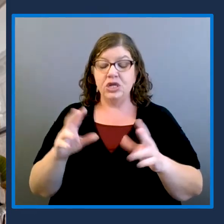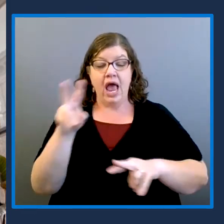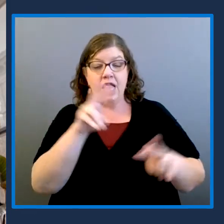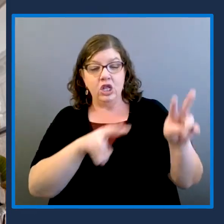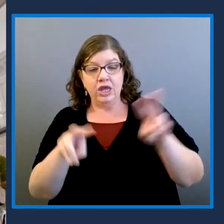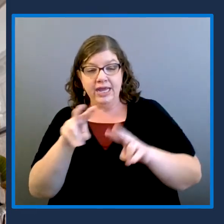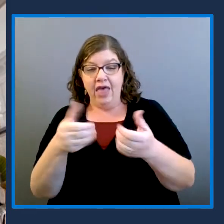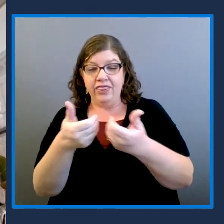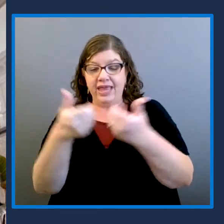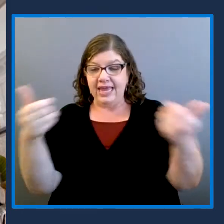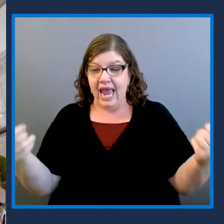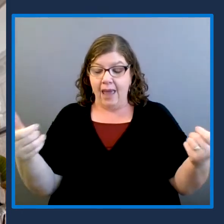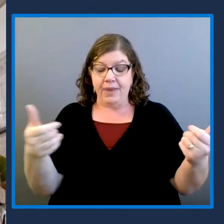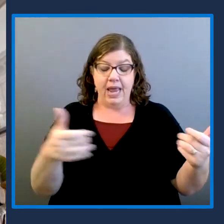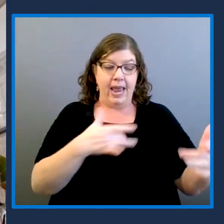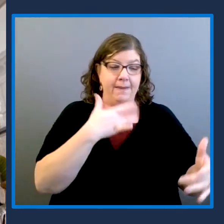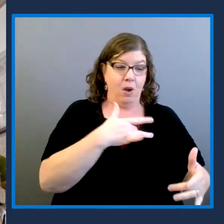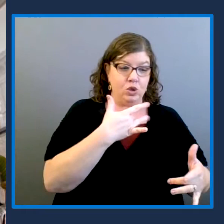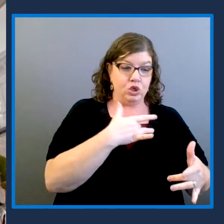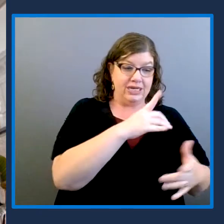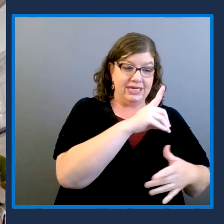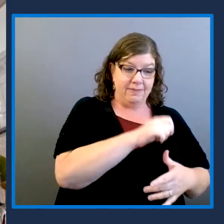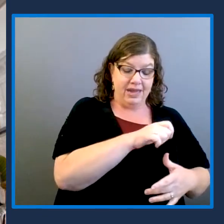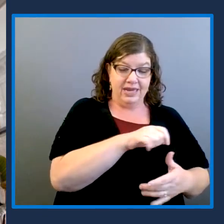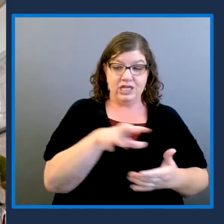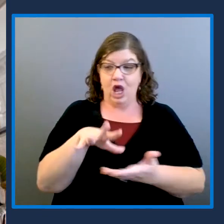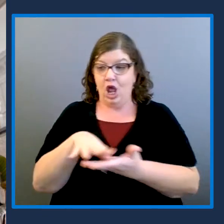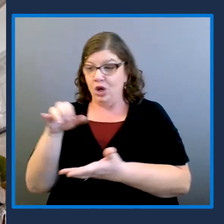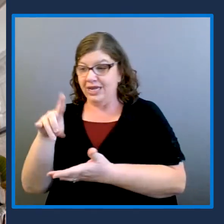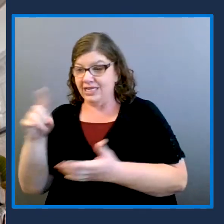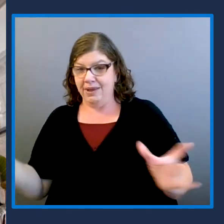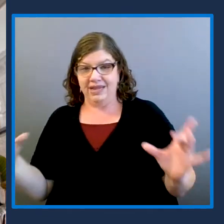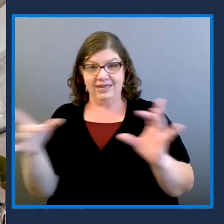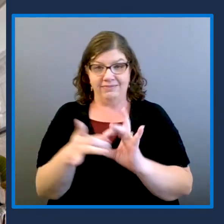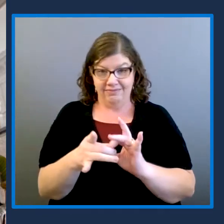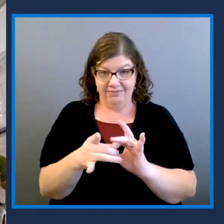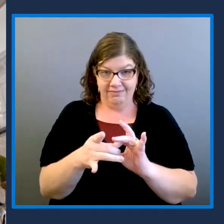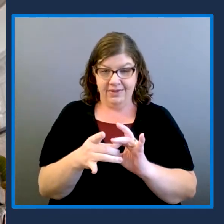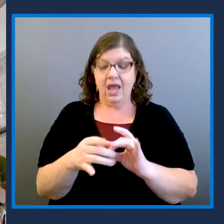looks at bridging the gap between emotional disabilities as well as learning disabilities